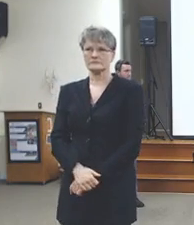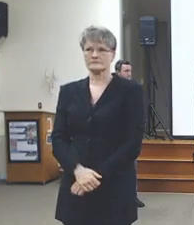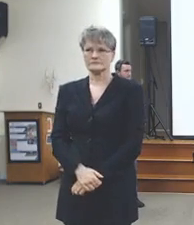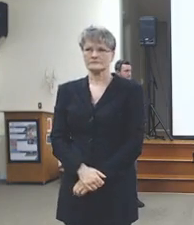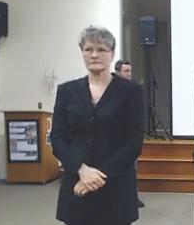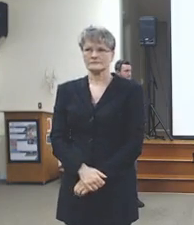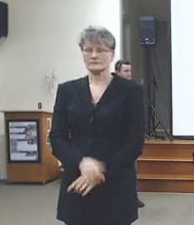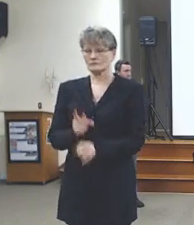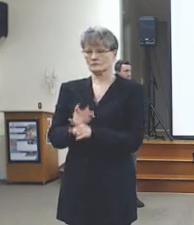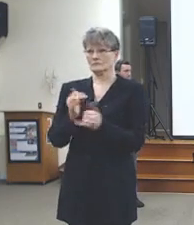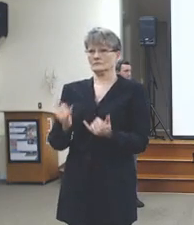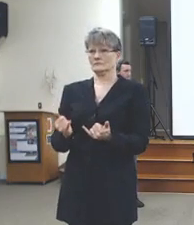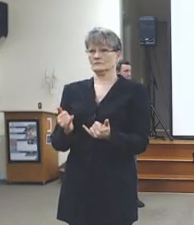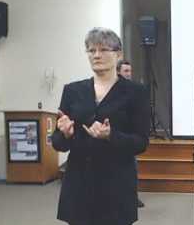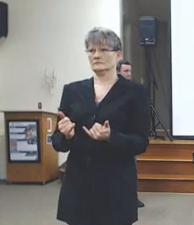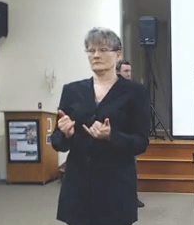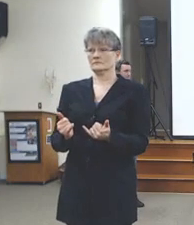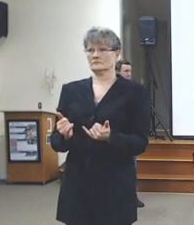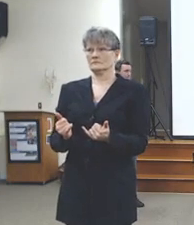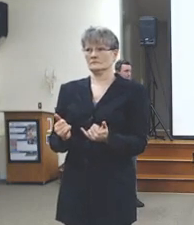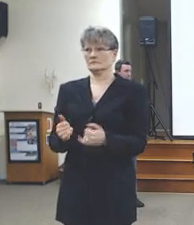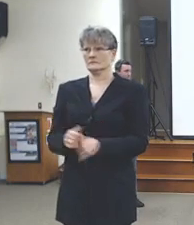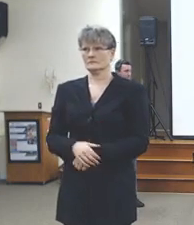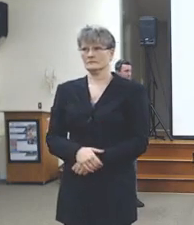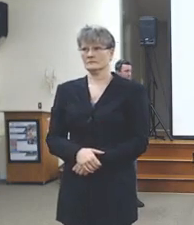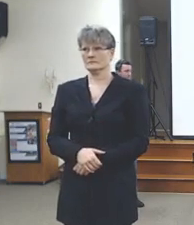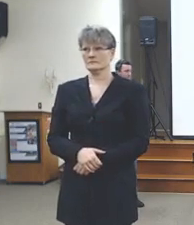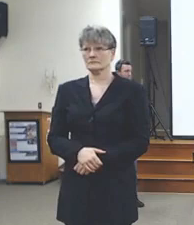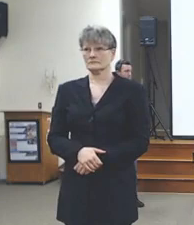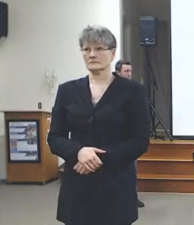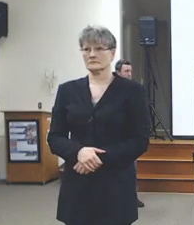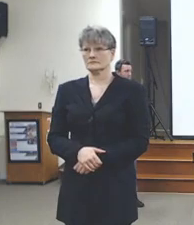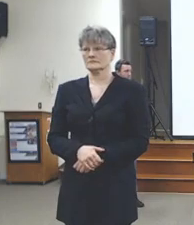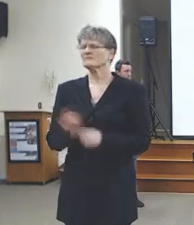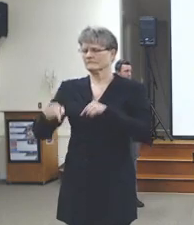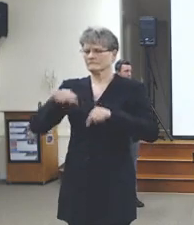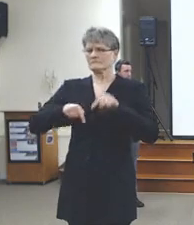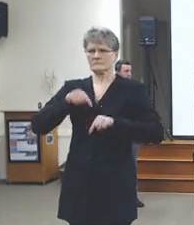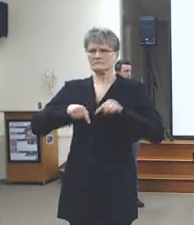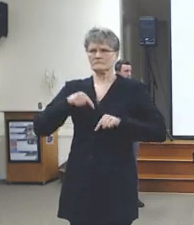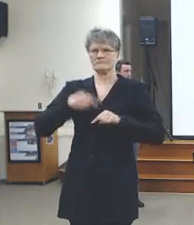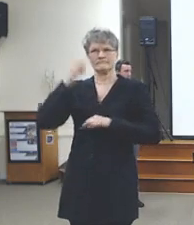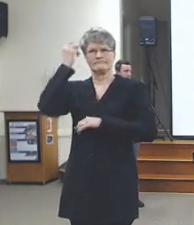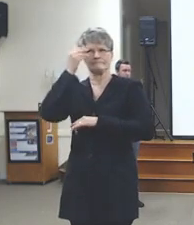do not...let me start over ...let me think that sentence all the way